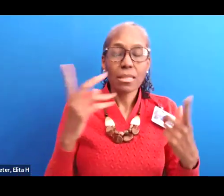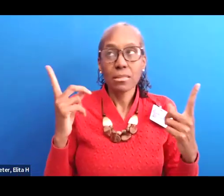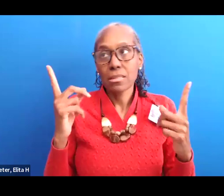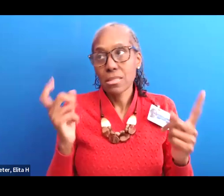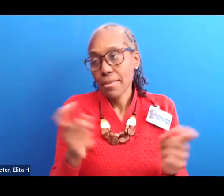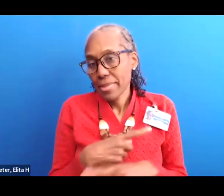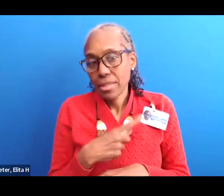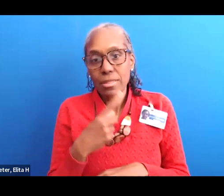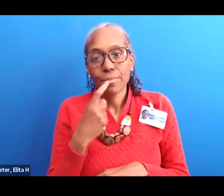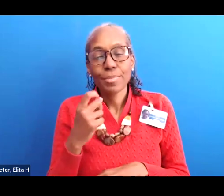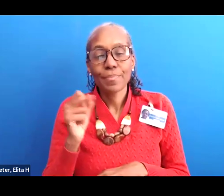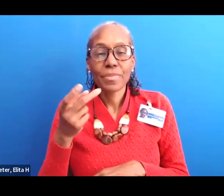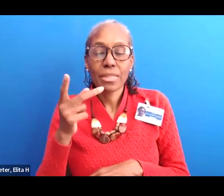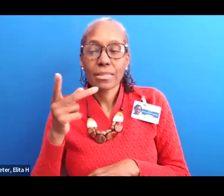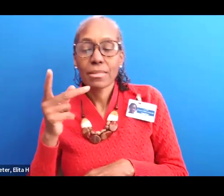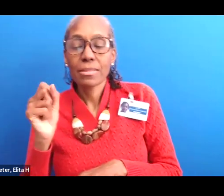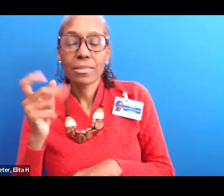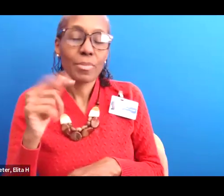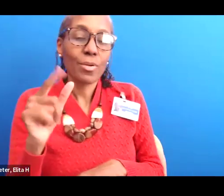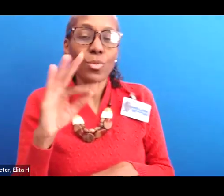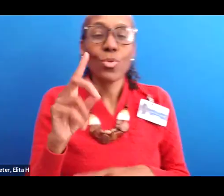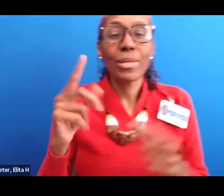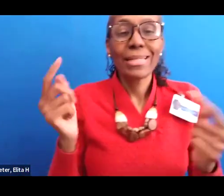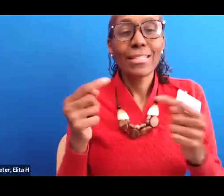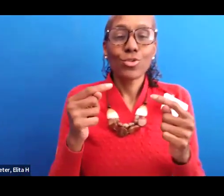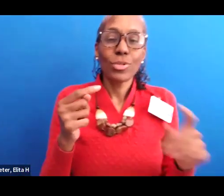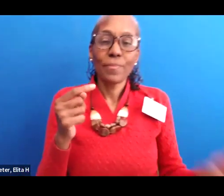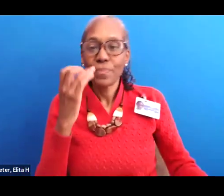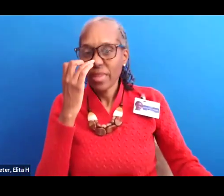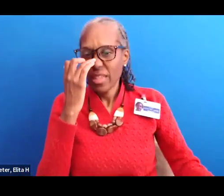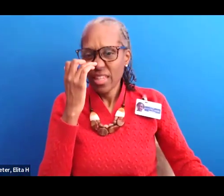of spinal cord injury and different types of paralysis.